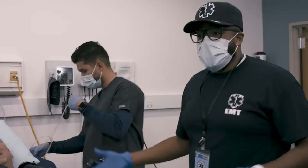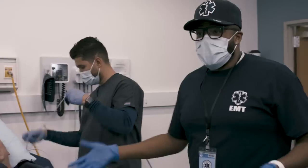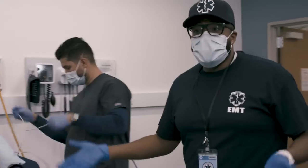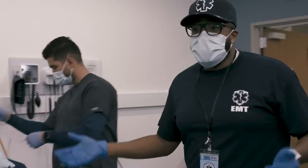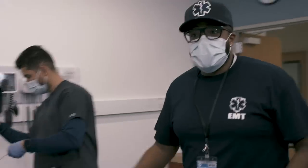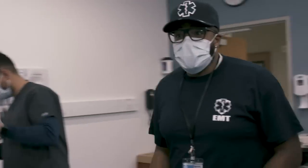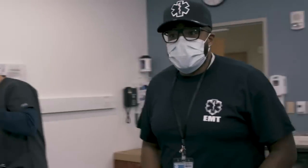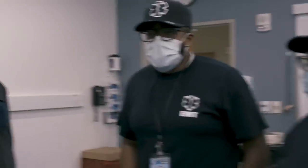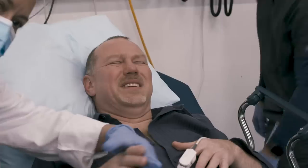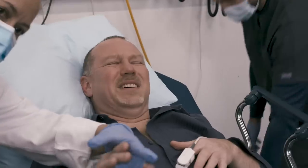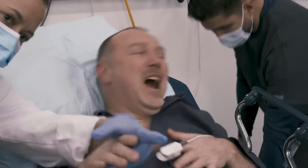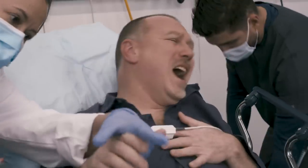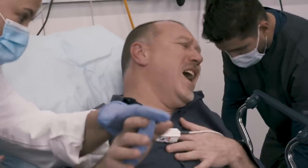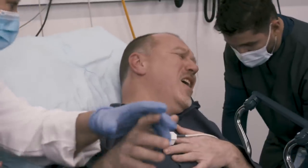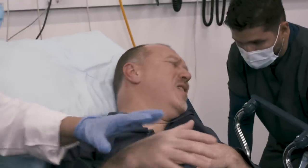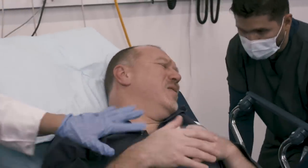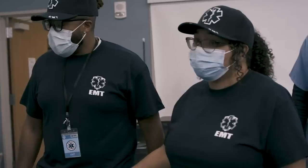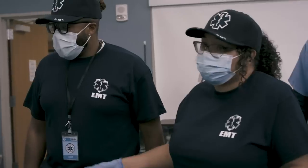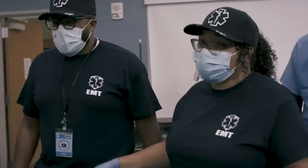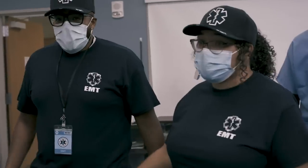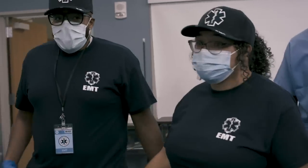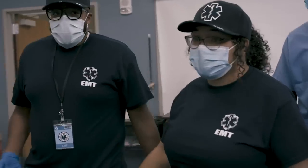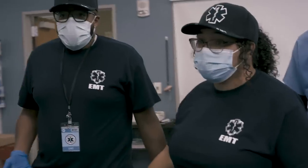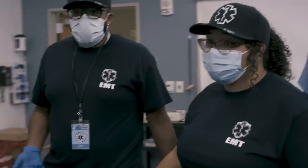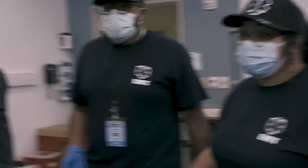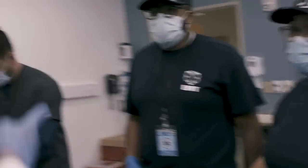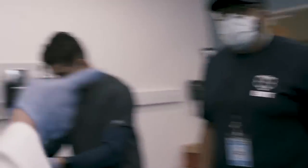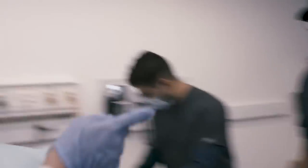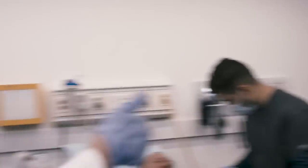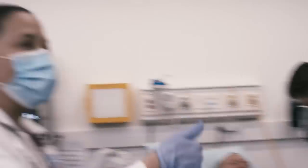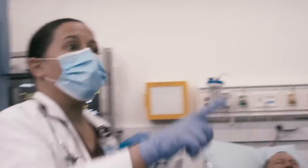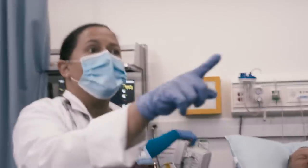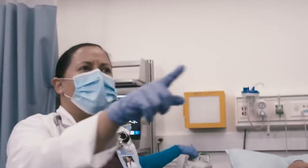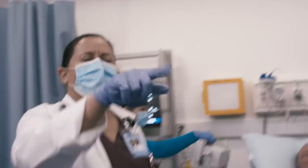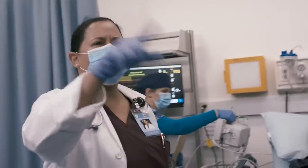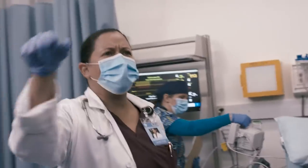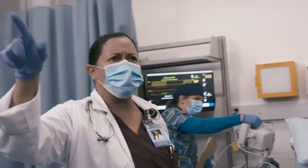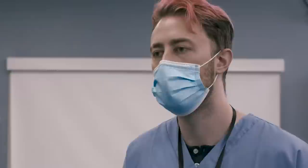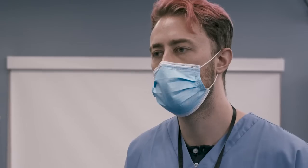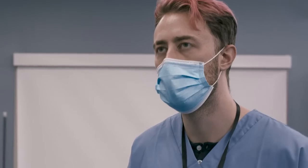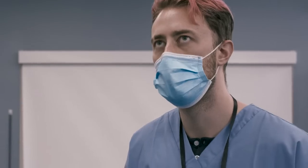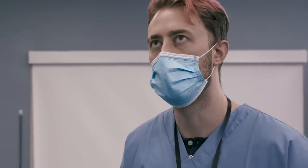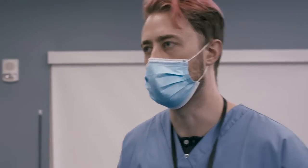from severe chest pain and he’s in distress. [PATIENT yells in pain] I feel bad - he keeps signing stuff, we just don’t know what he’s saying… Got it. Thanks, guys. Let’s get that interpreter thing?